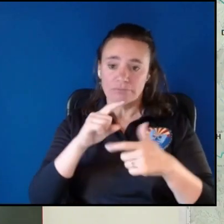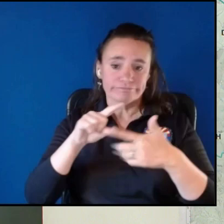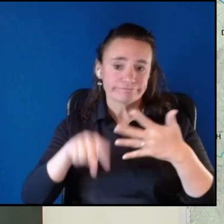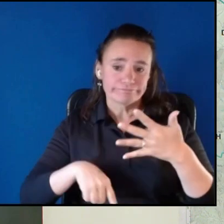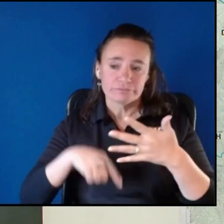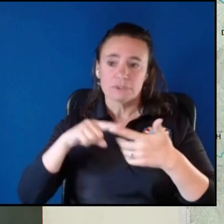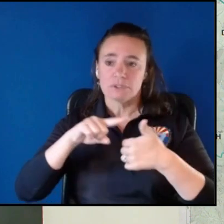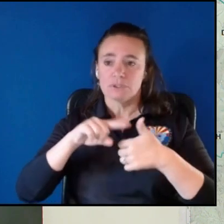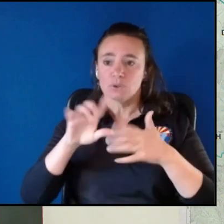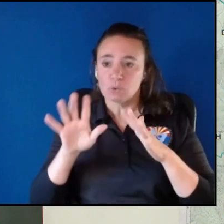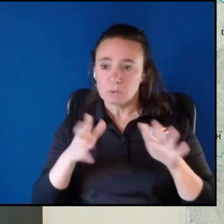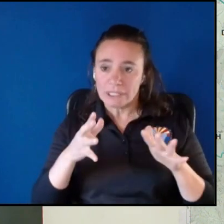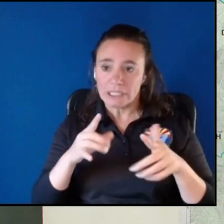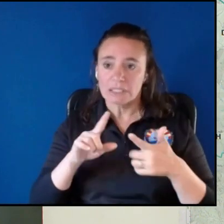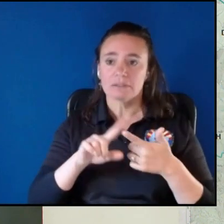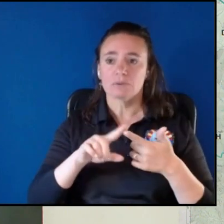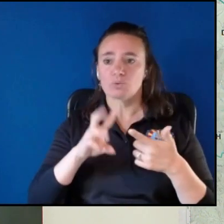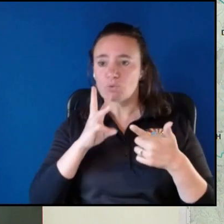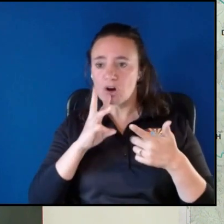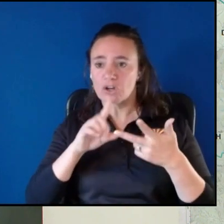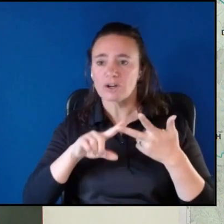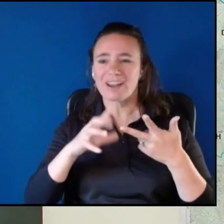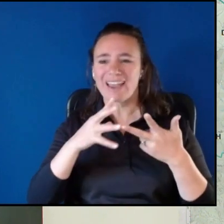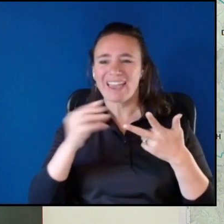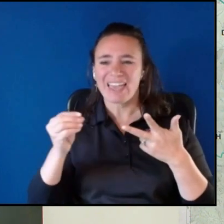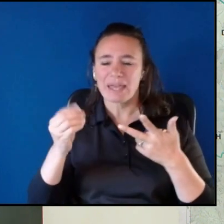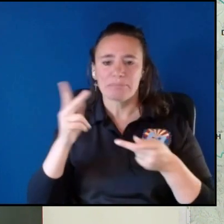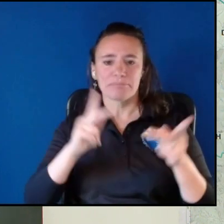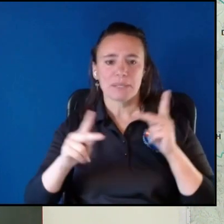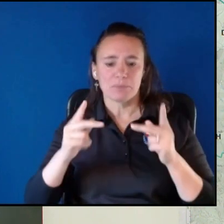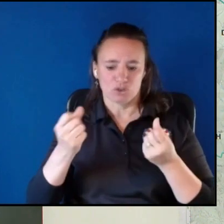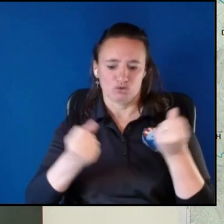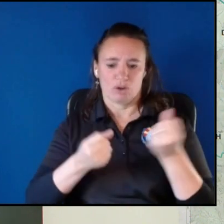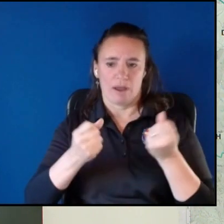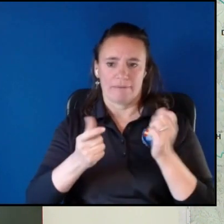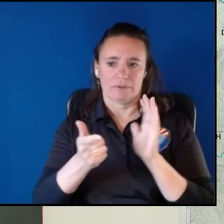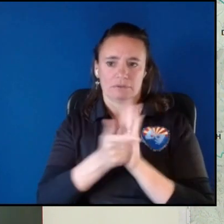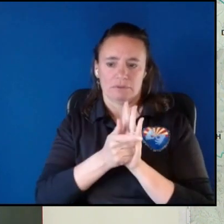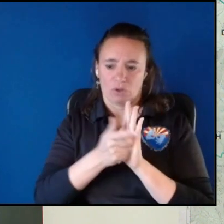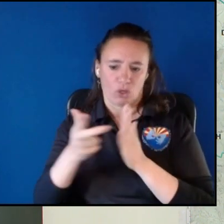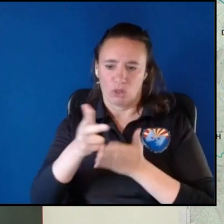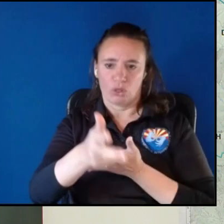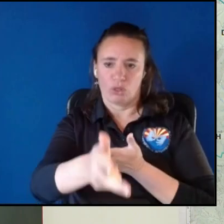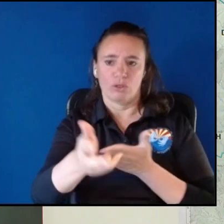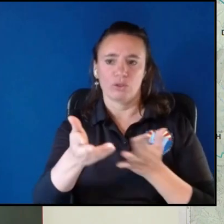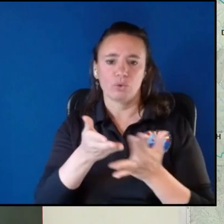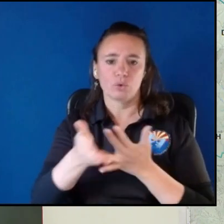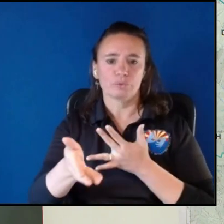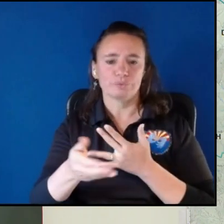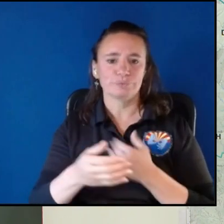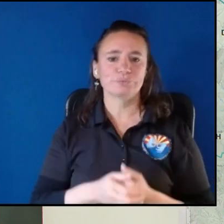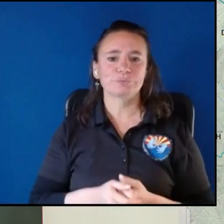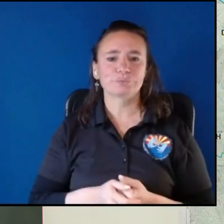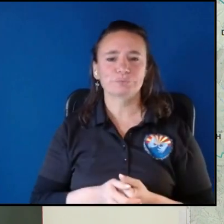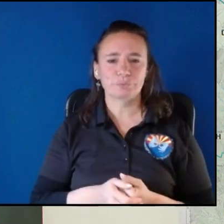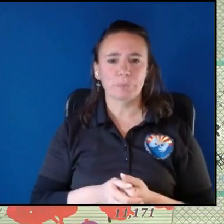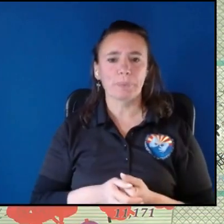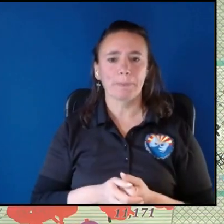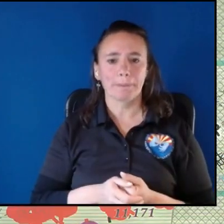vehicle use is probably another a good one. We do have a group that's up here in this area.